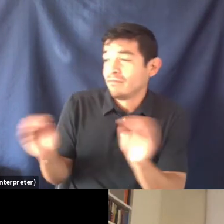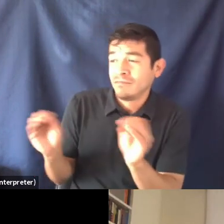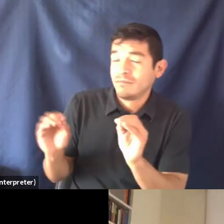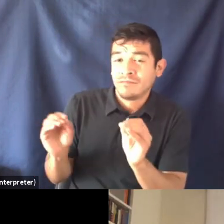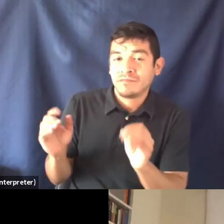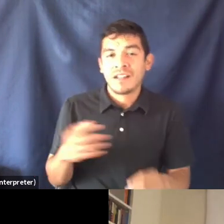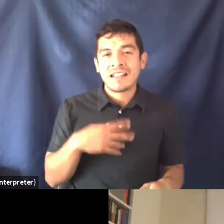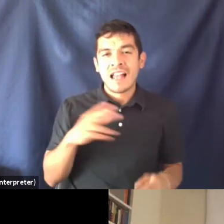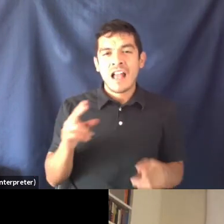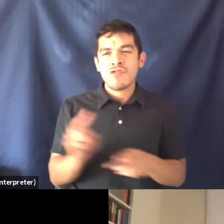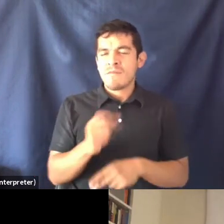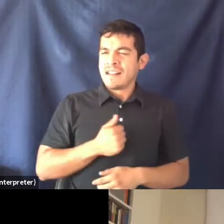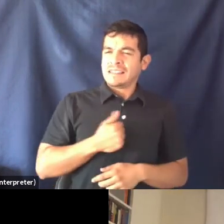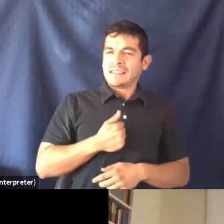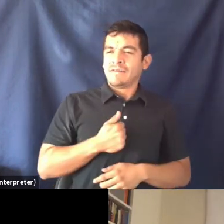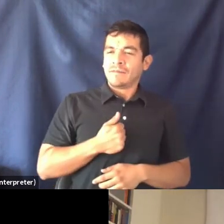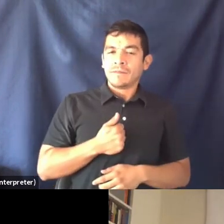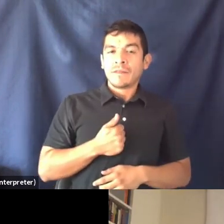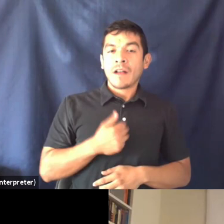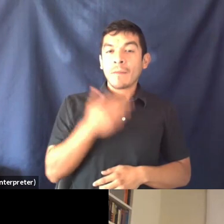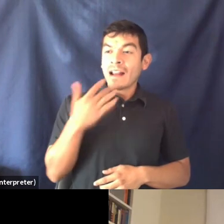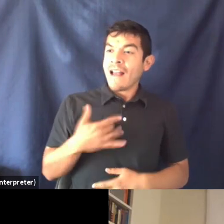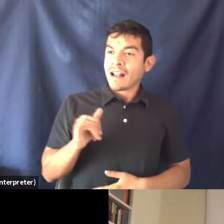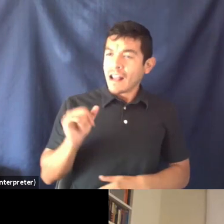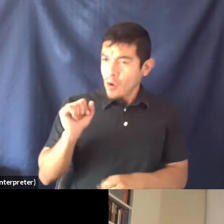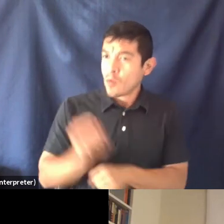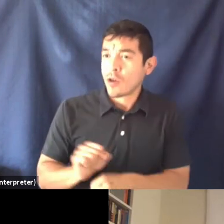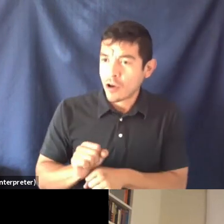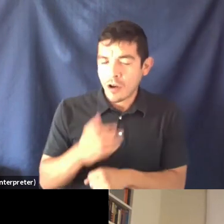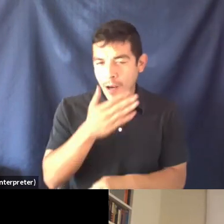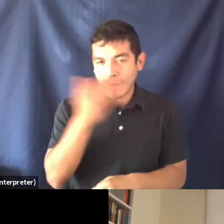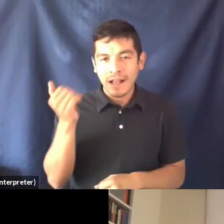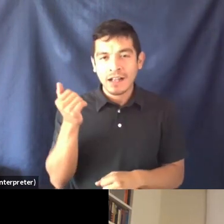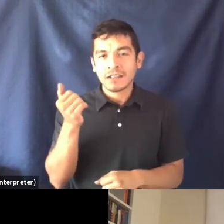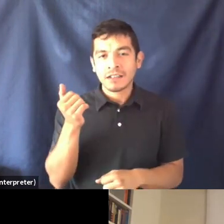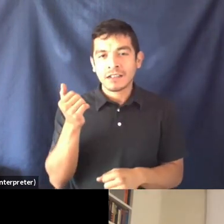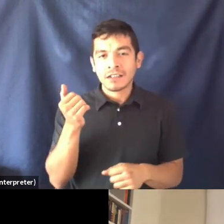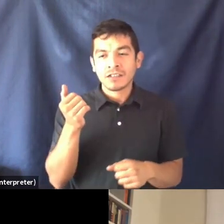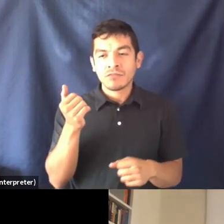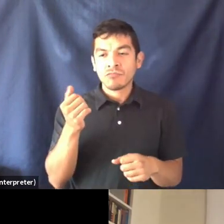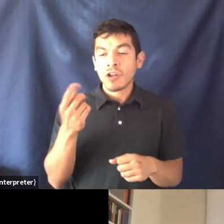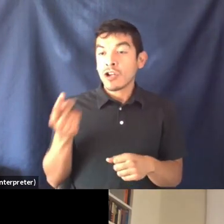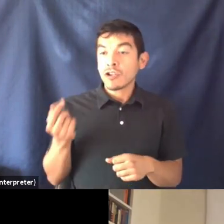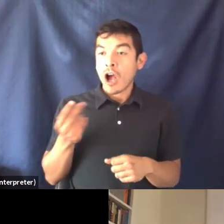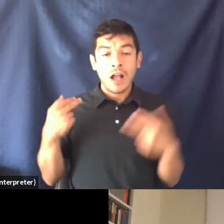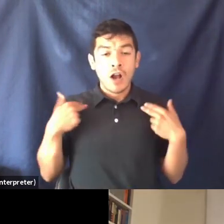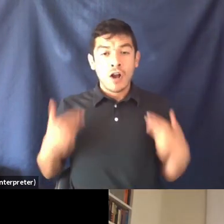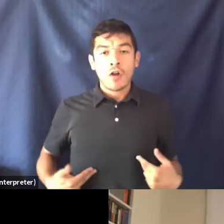But I feel like it worked because dogs and humans evolve together and our stories have always been intertwined.